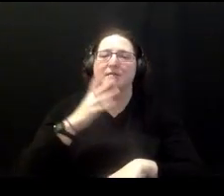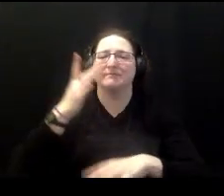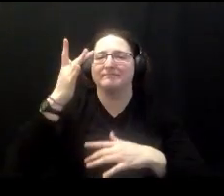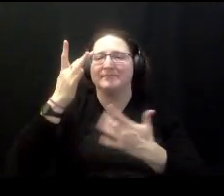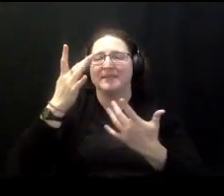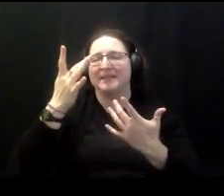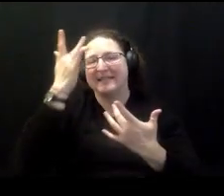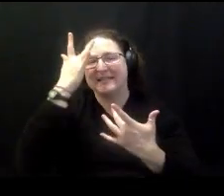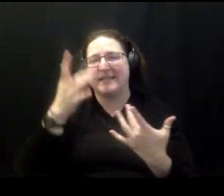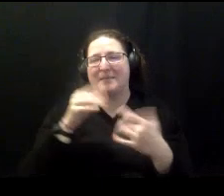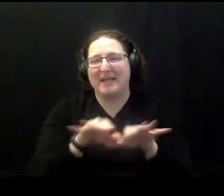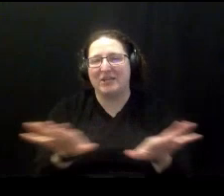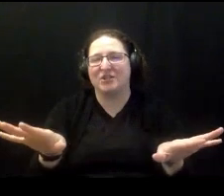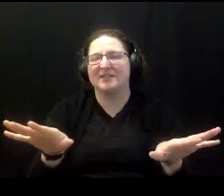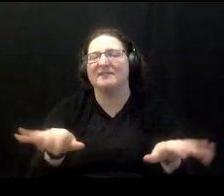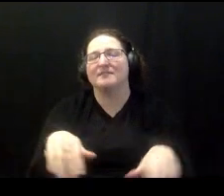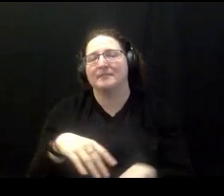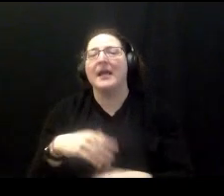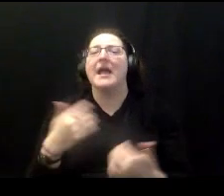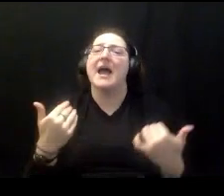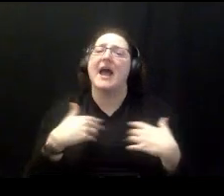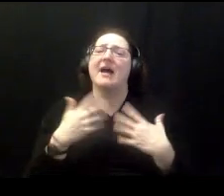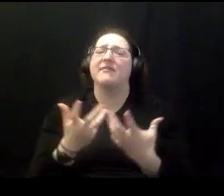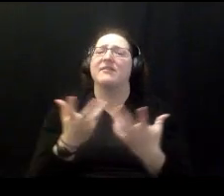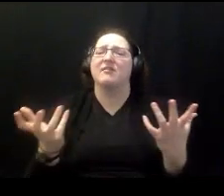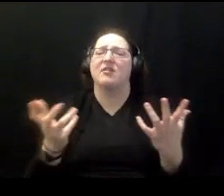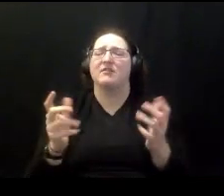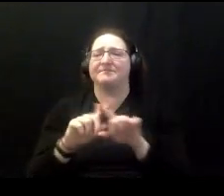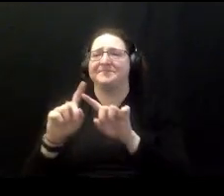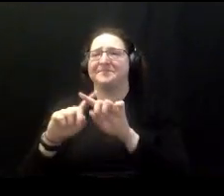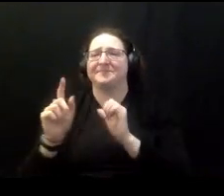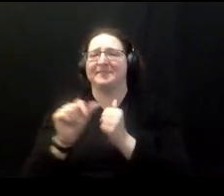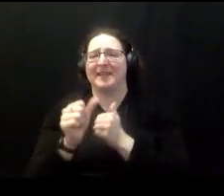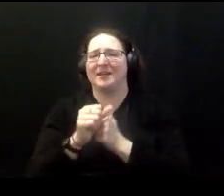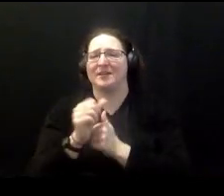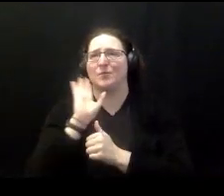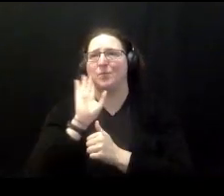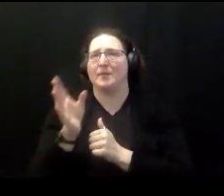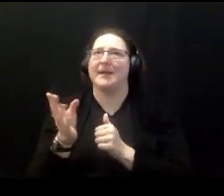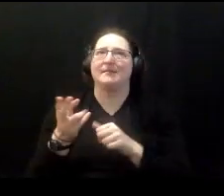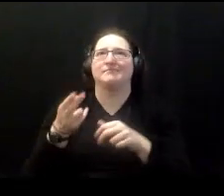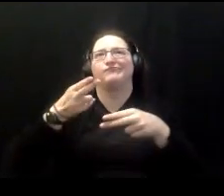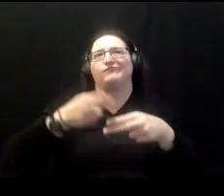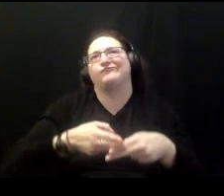We also have a number of threats and hazards that are considered traditionally as being either